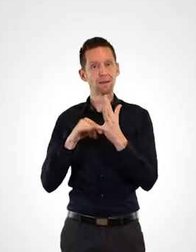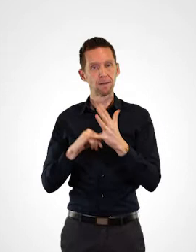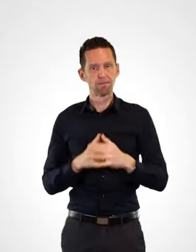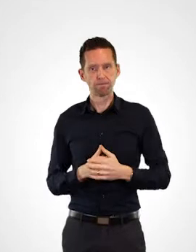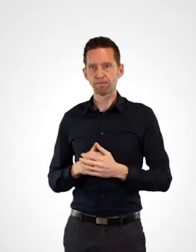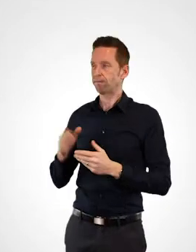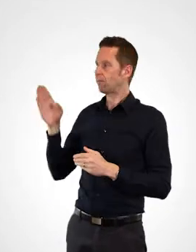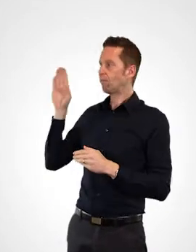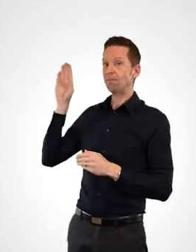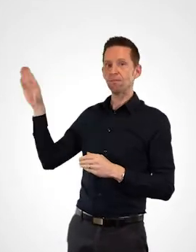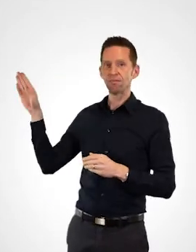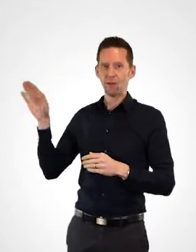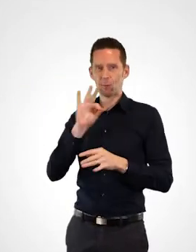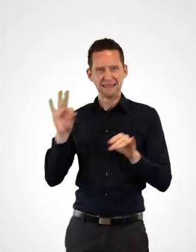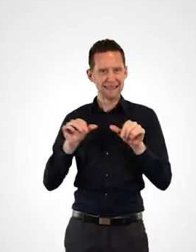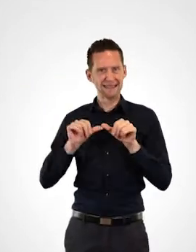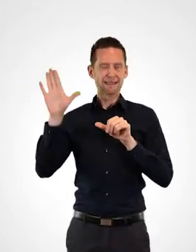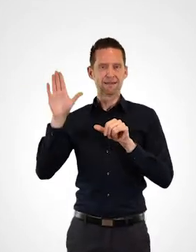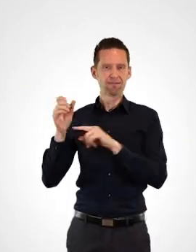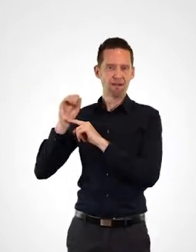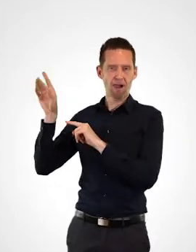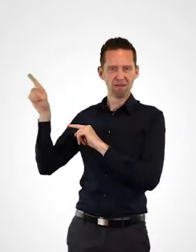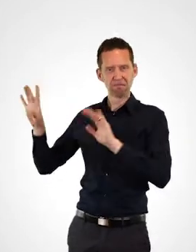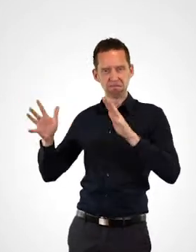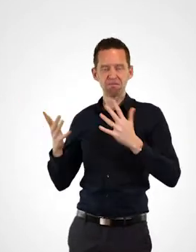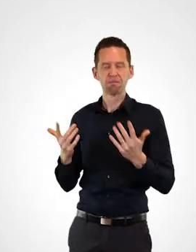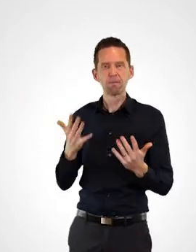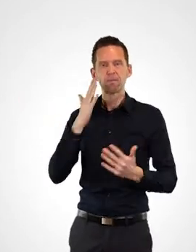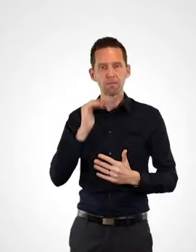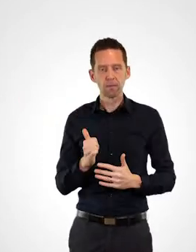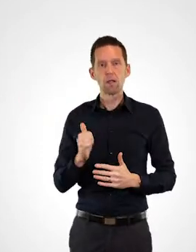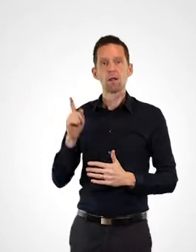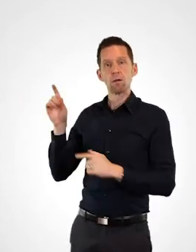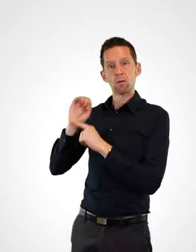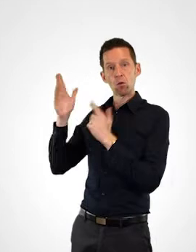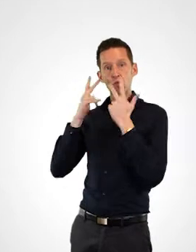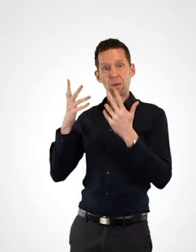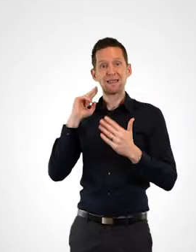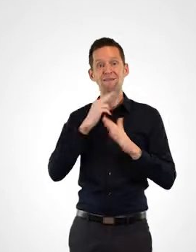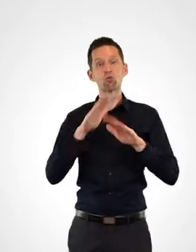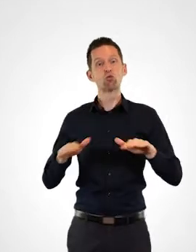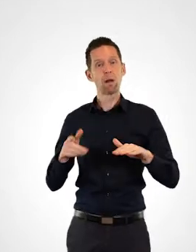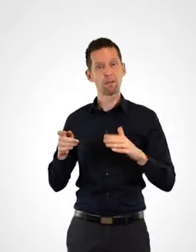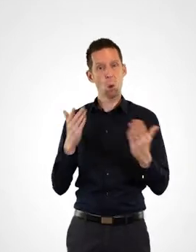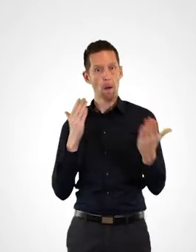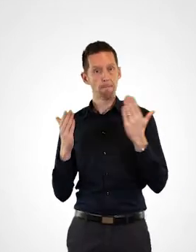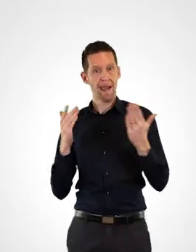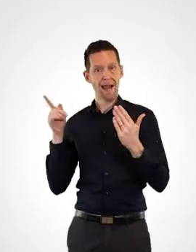So this is not the best slide in the world, but this shows you how deaf children are typically doing